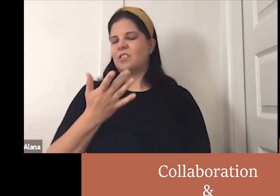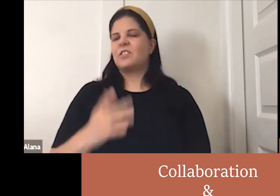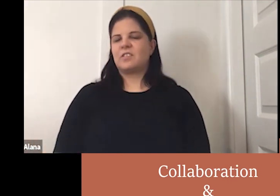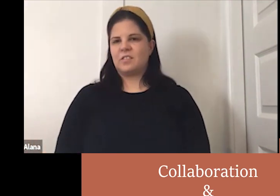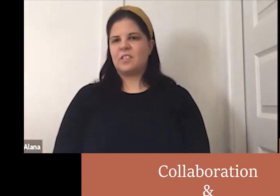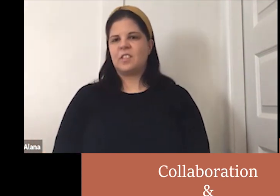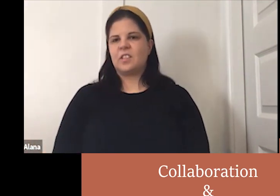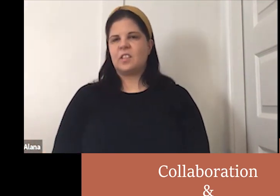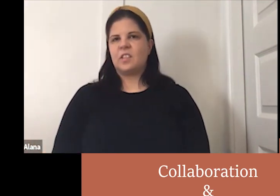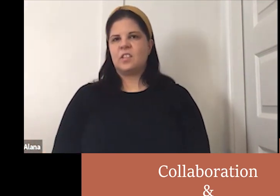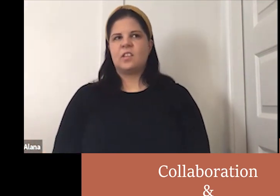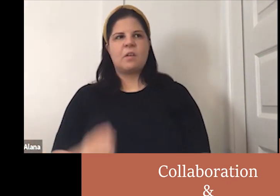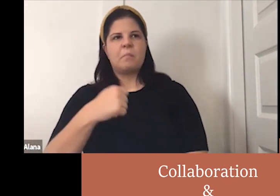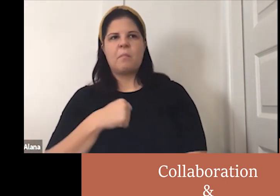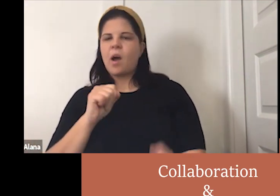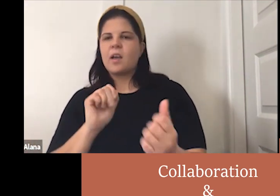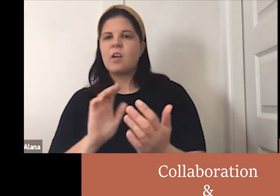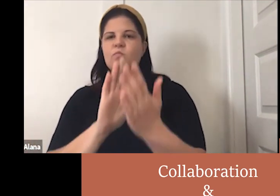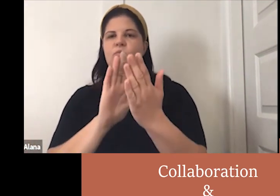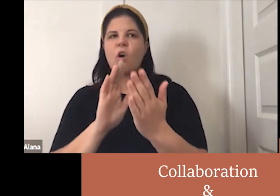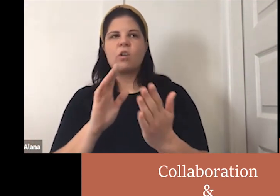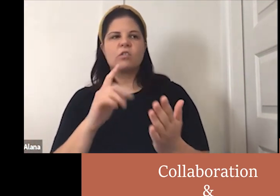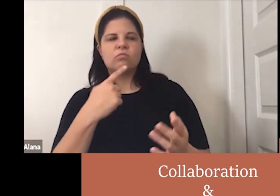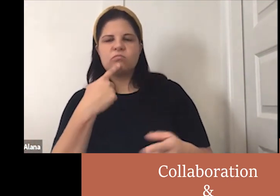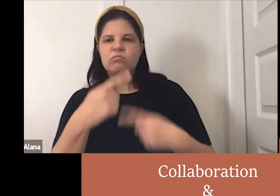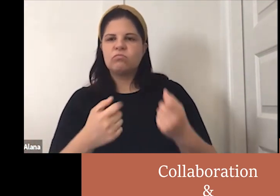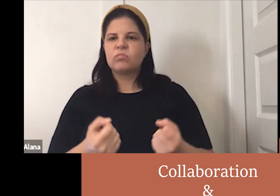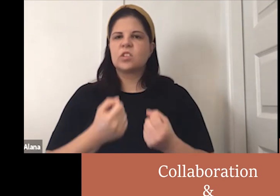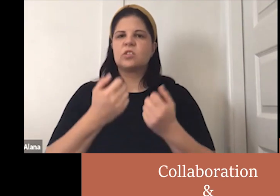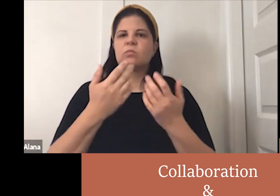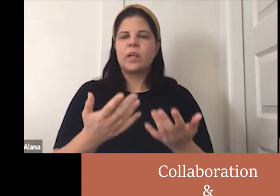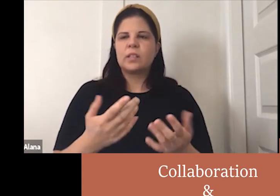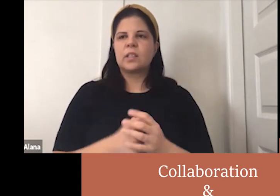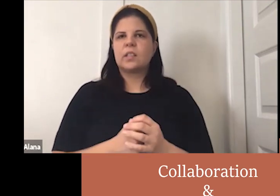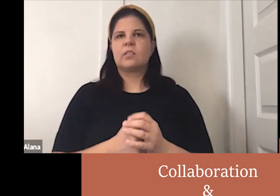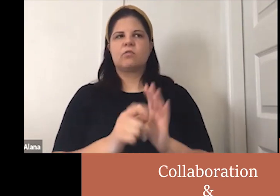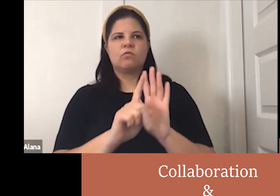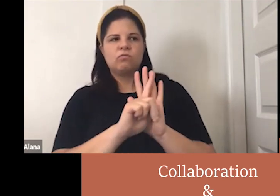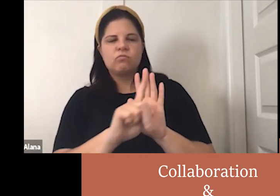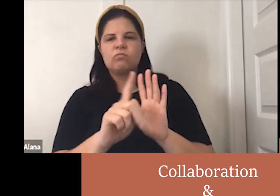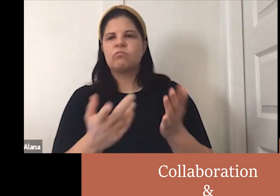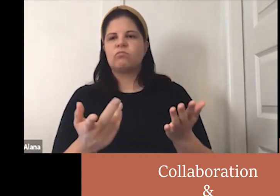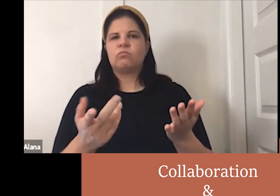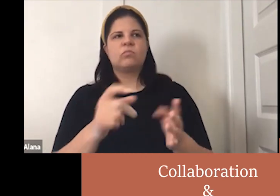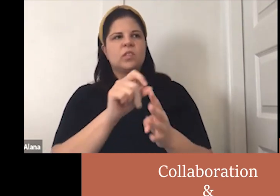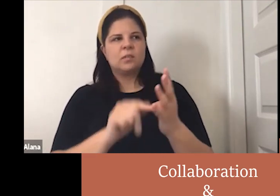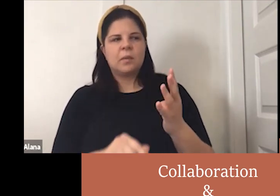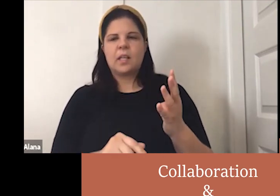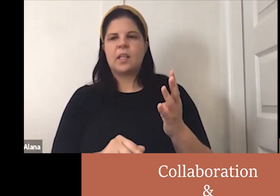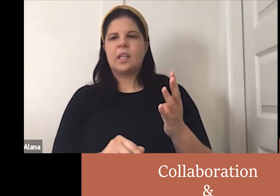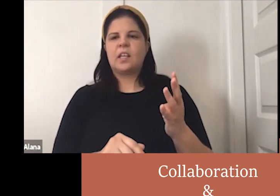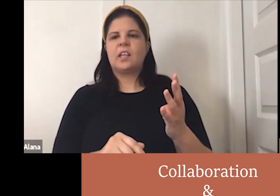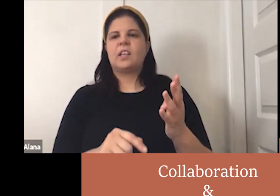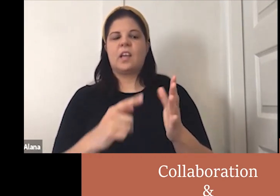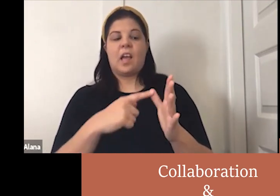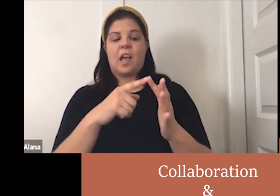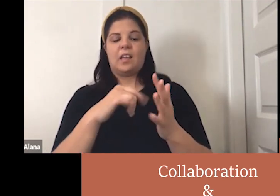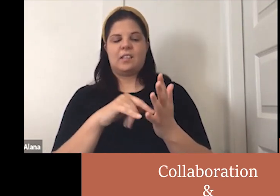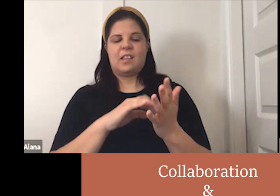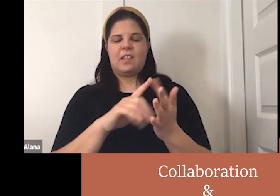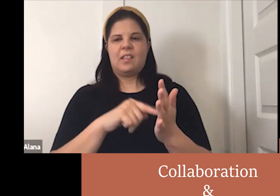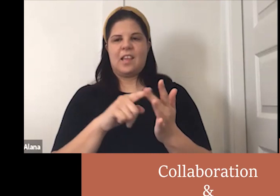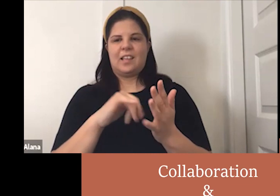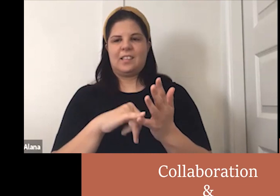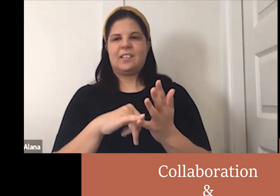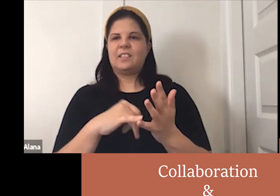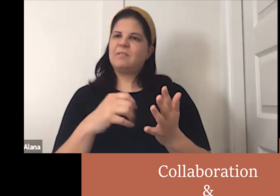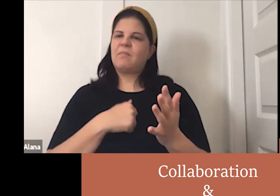approach to expressing and representing disability aesthetics in the way that I wanted to.